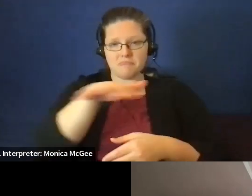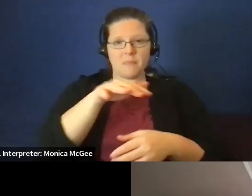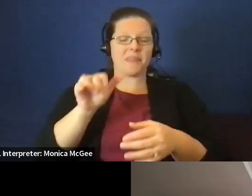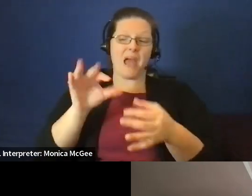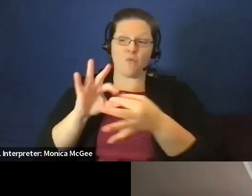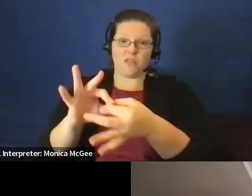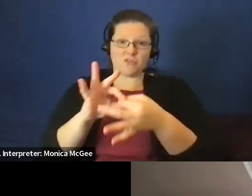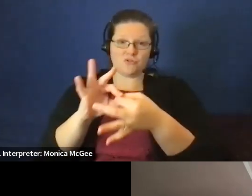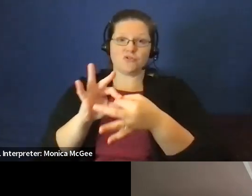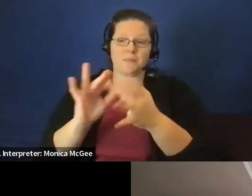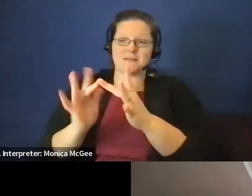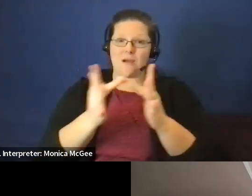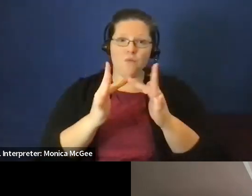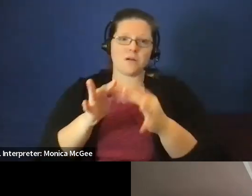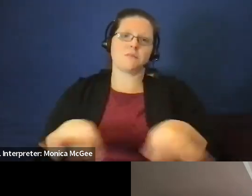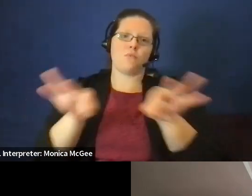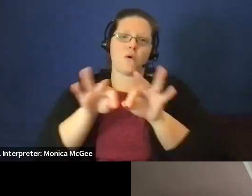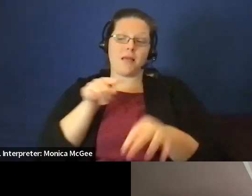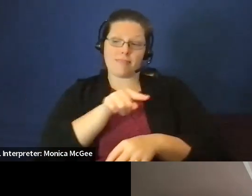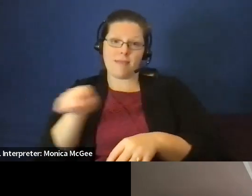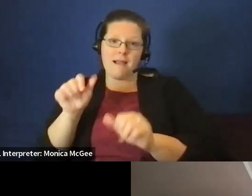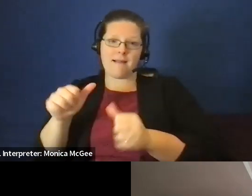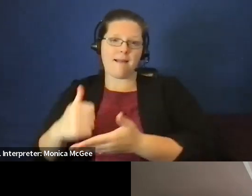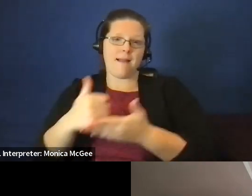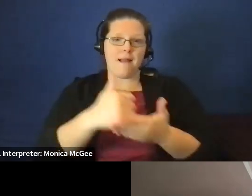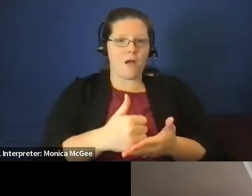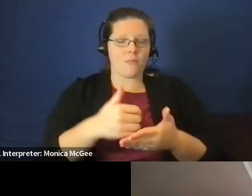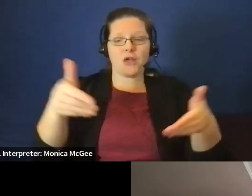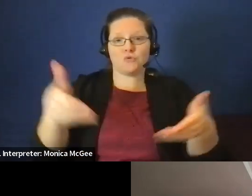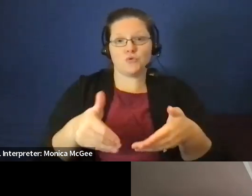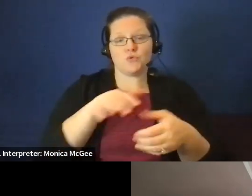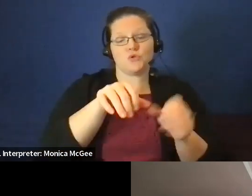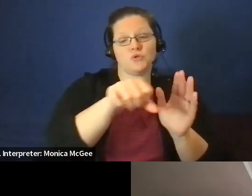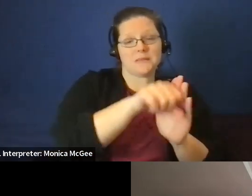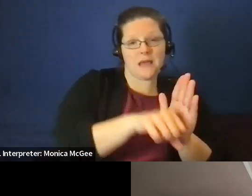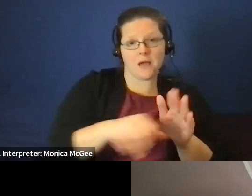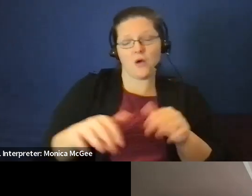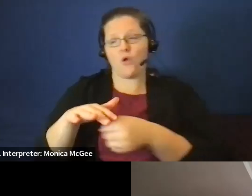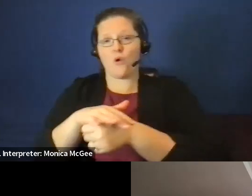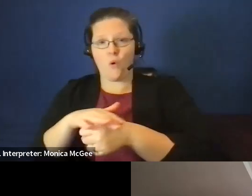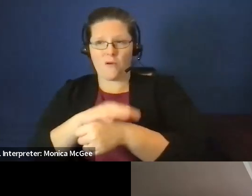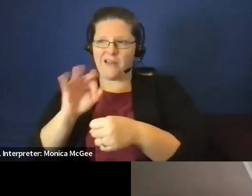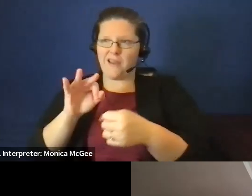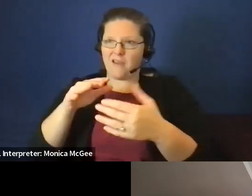one in every region in the country. If you're not going through, introducing yourselves -- or we can introduce you